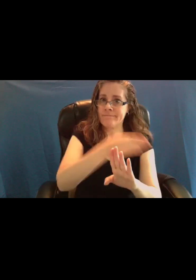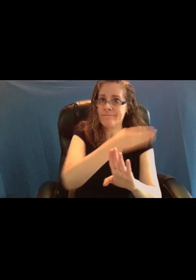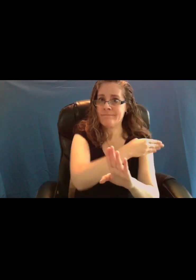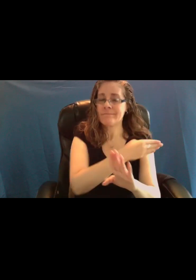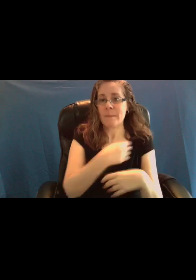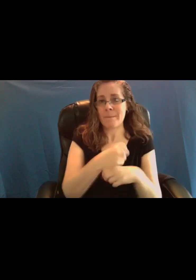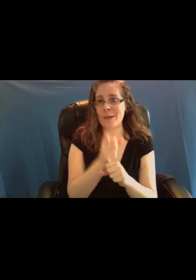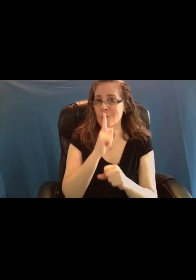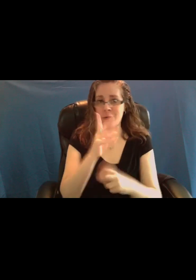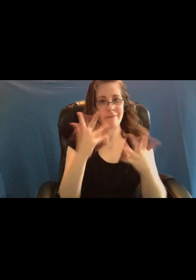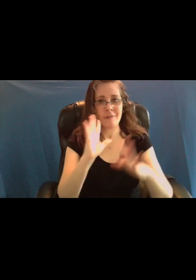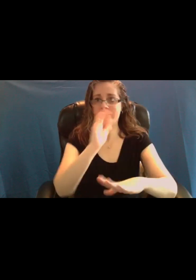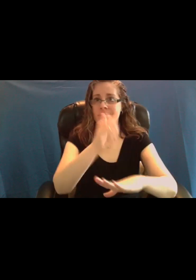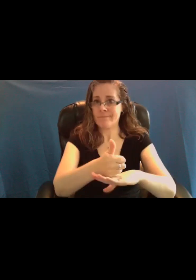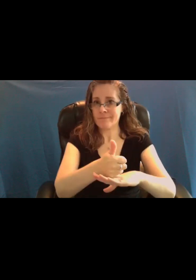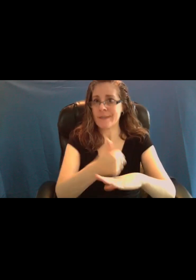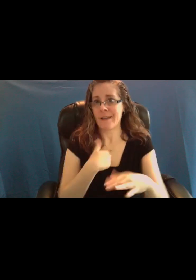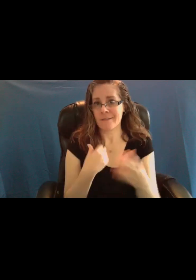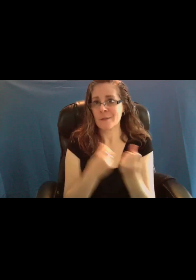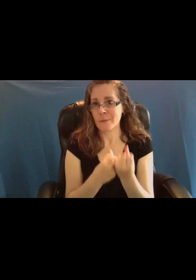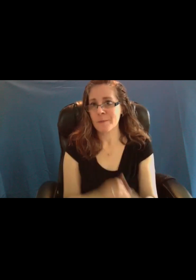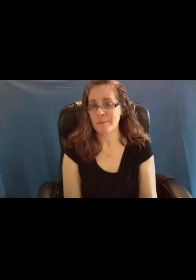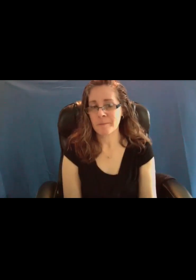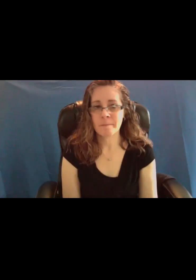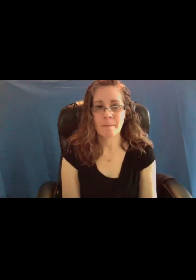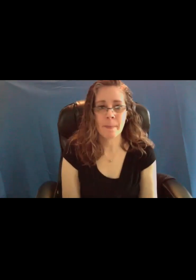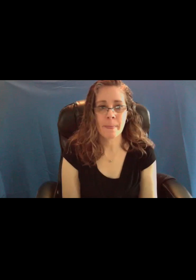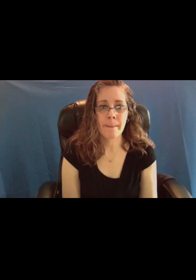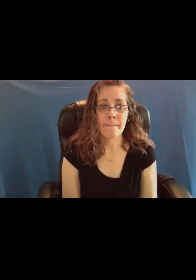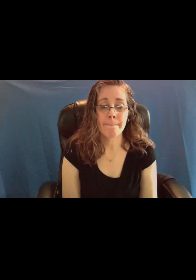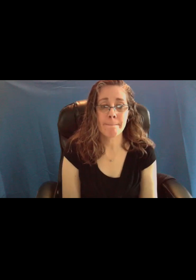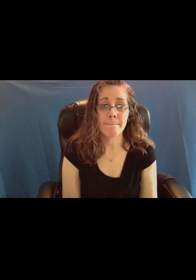you have everything in place. You know, of course ASL and CART